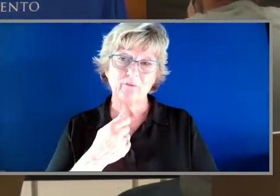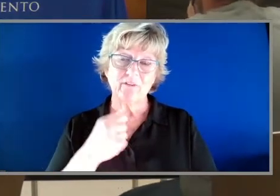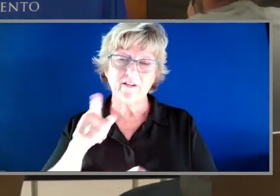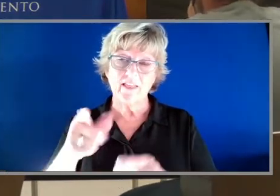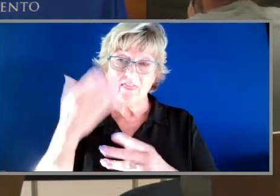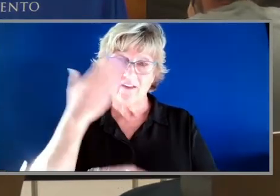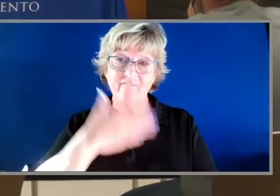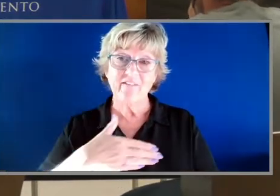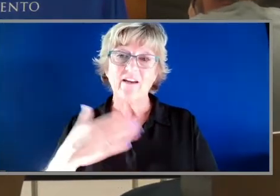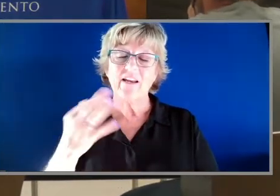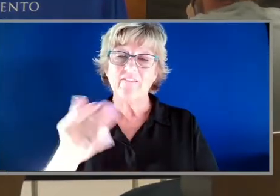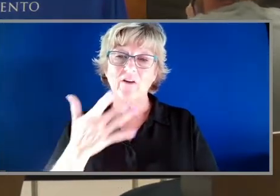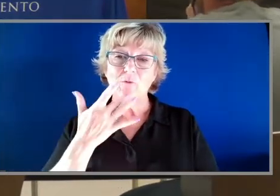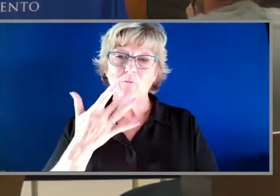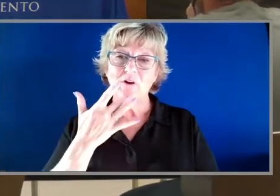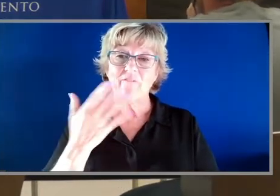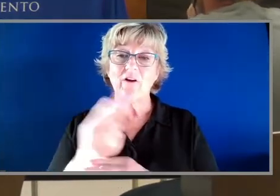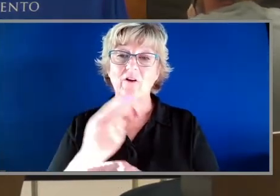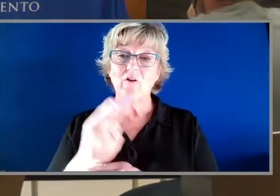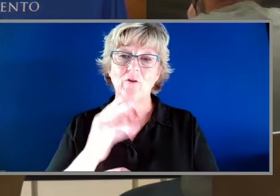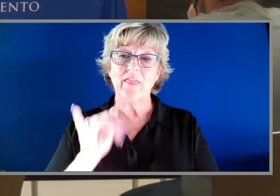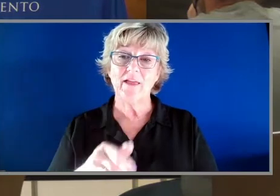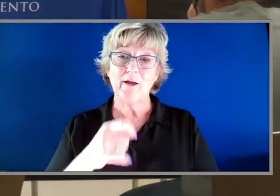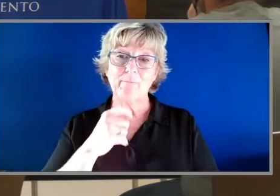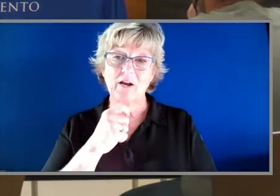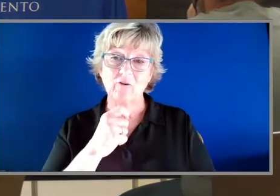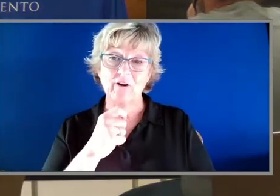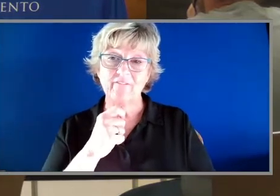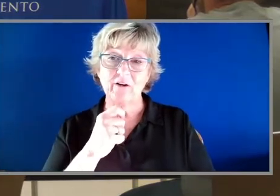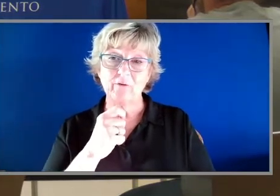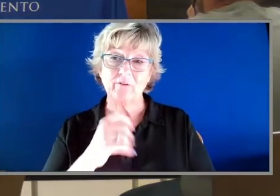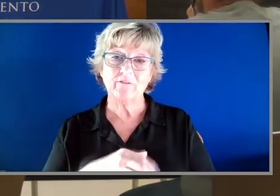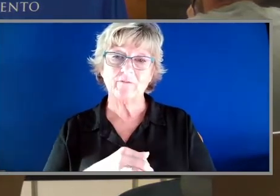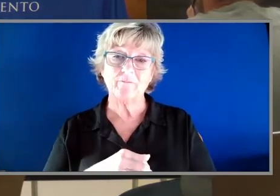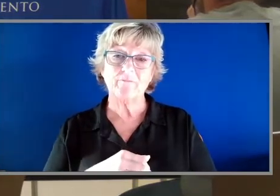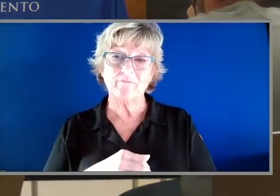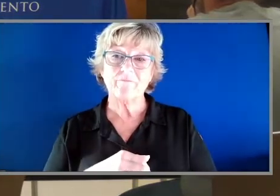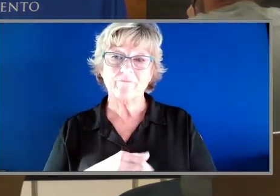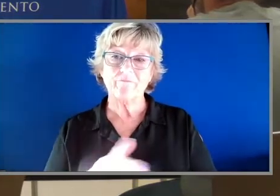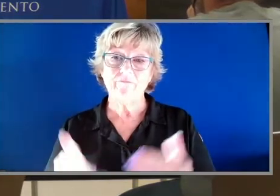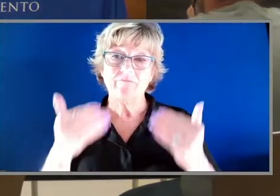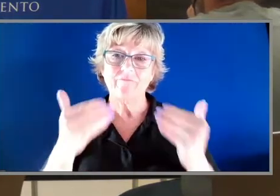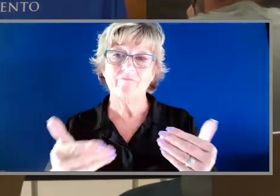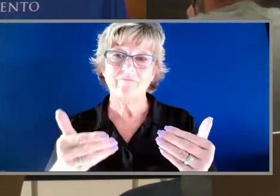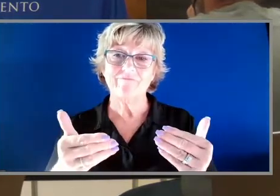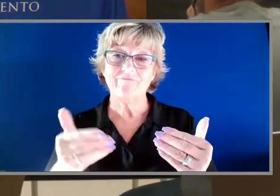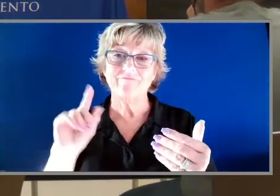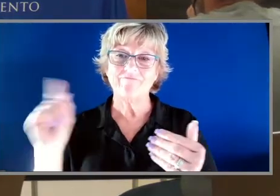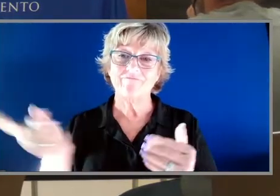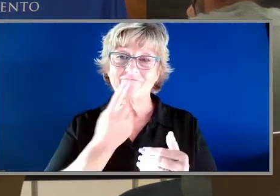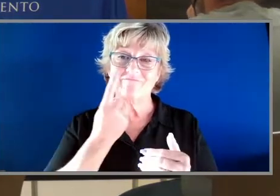Studio: It we do have a microphone at the frontier if if you'd be so inclined to use the microphone and then we welcome